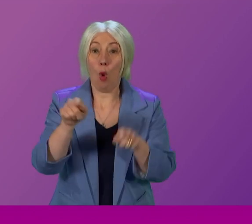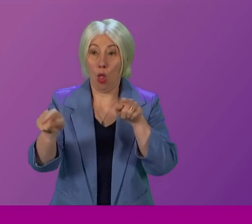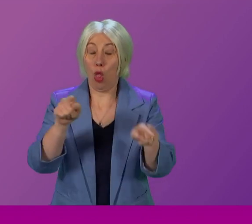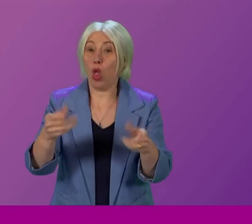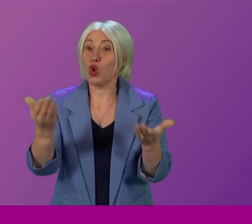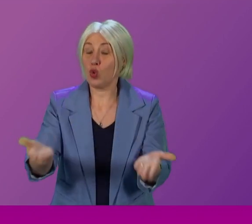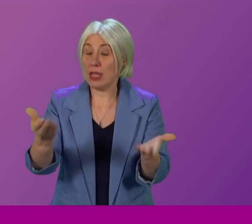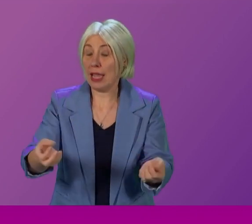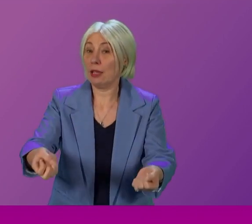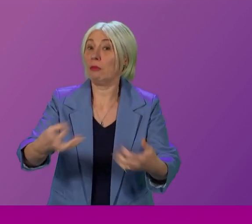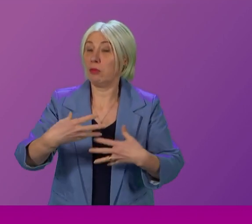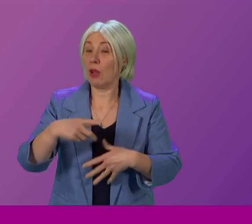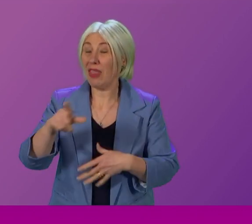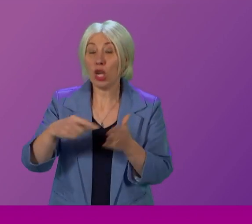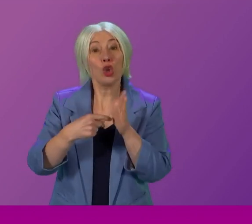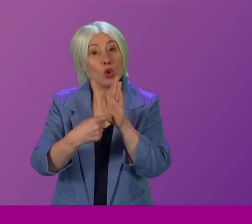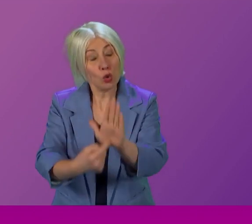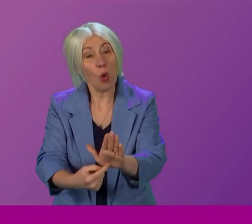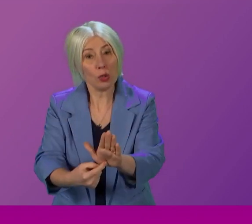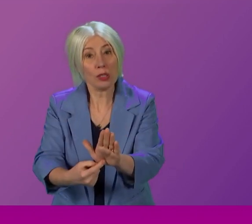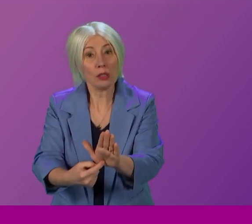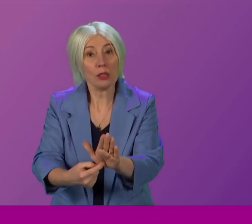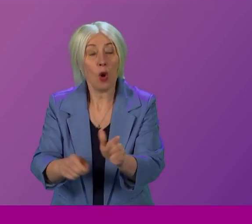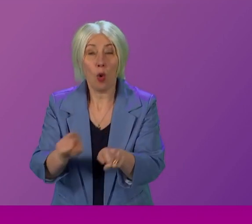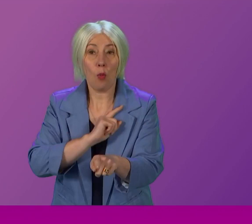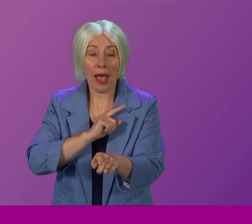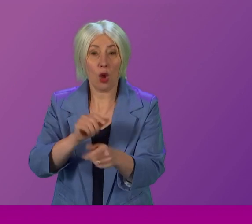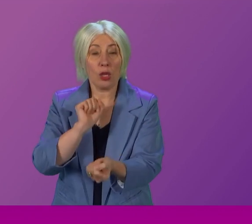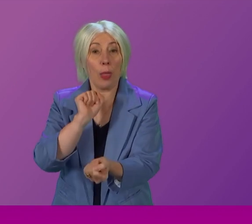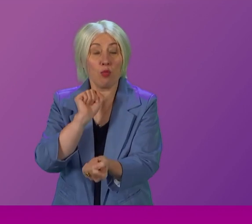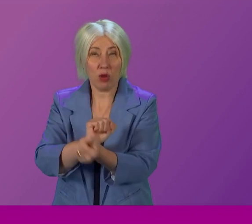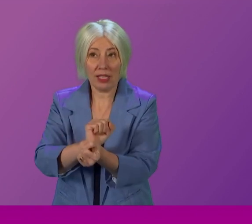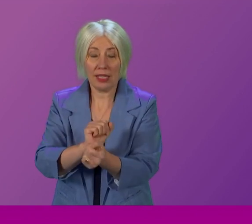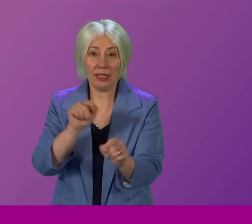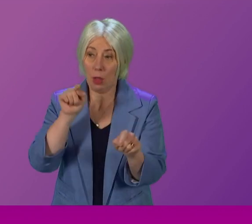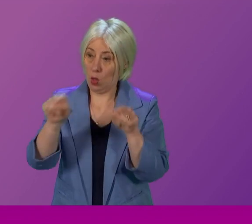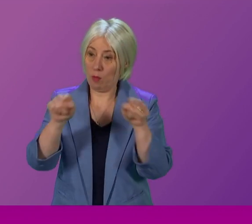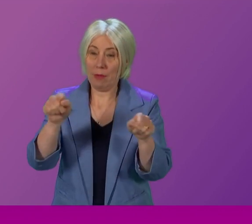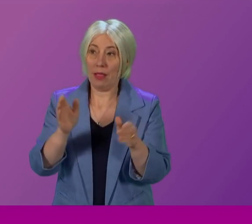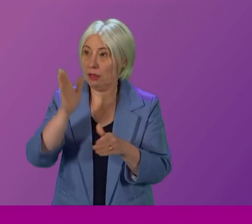today demonstrate that point in terms of the prisons that those individuals are in.